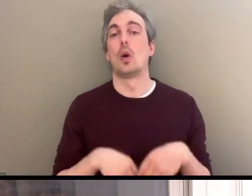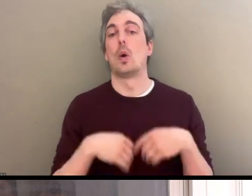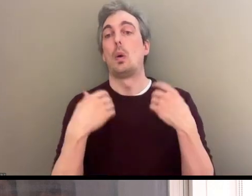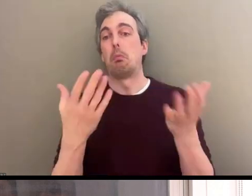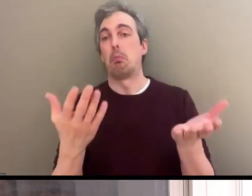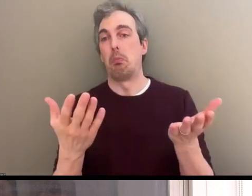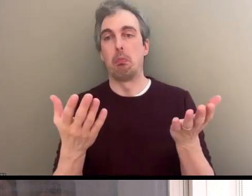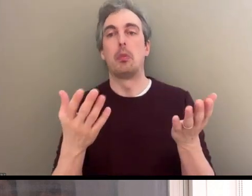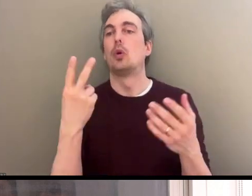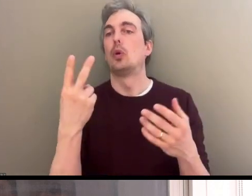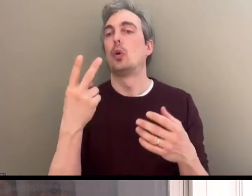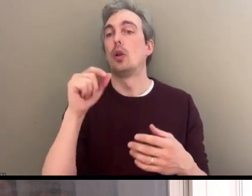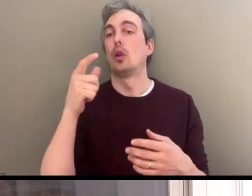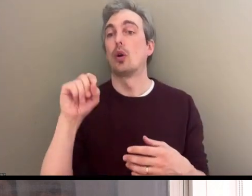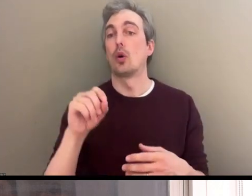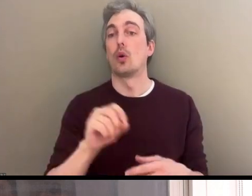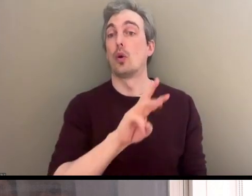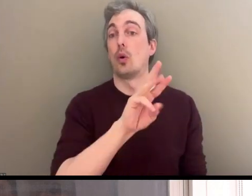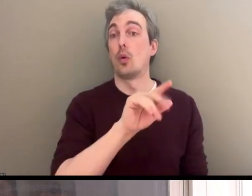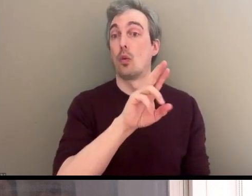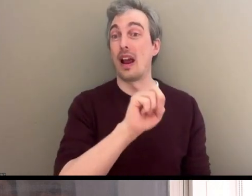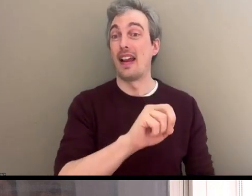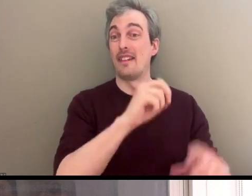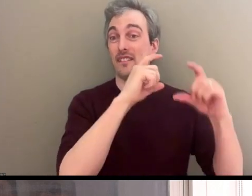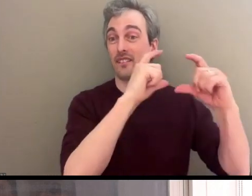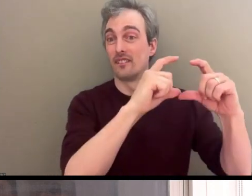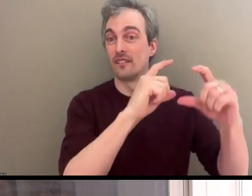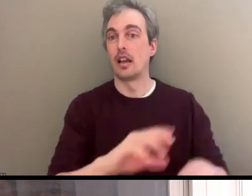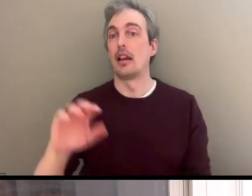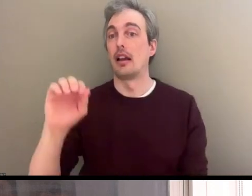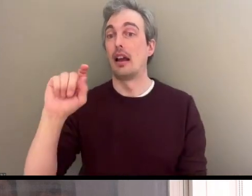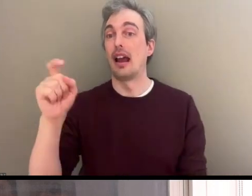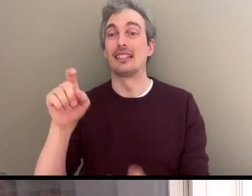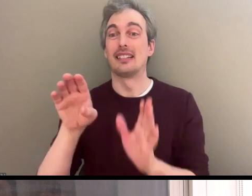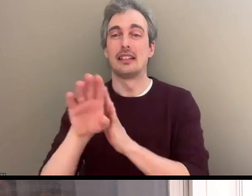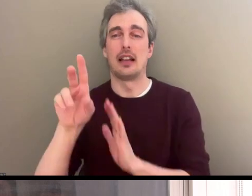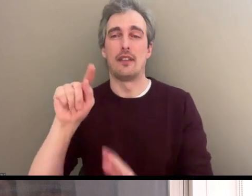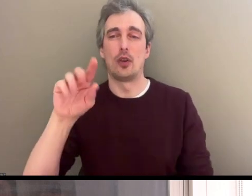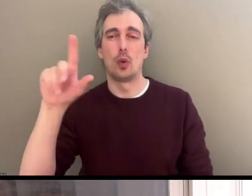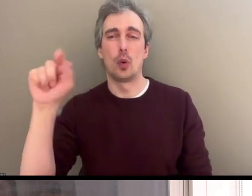also Axe DevTools Developer Hub. So these are the final tools.